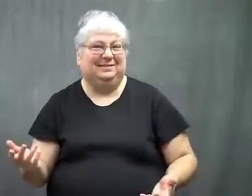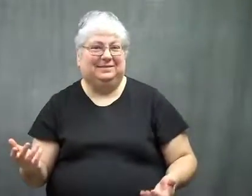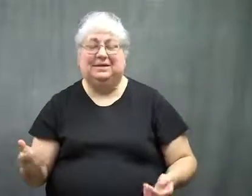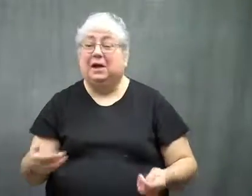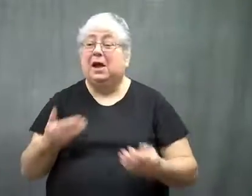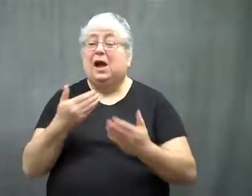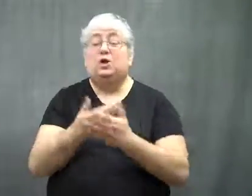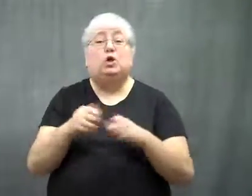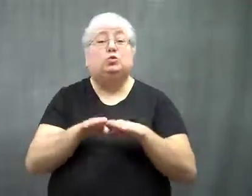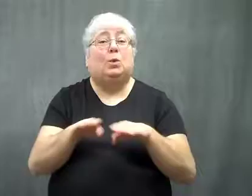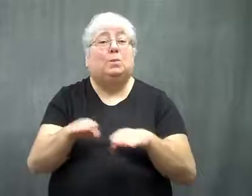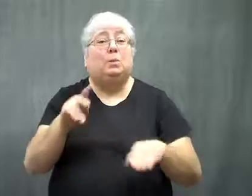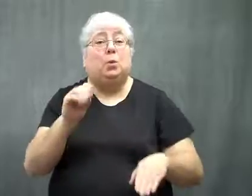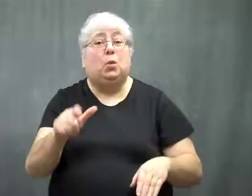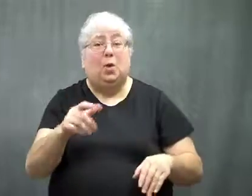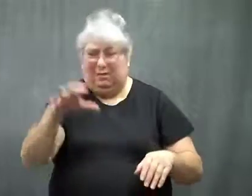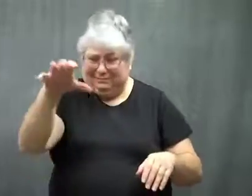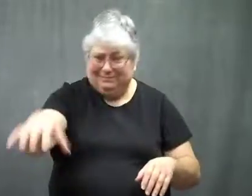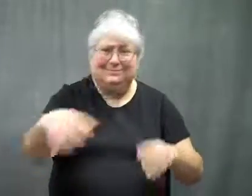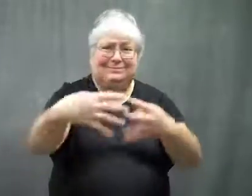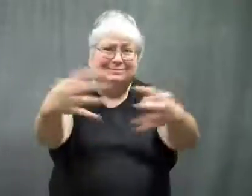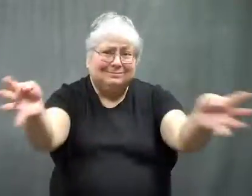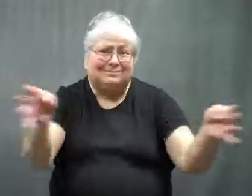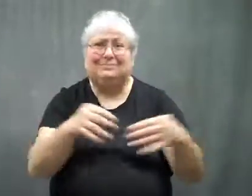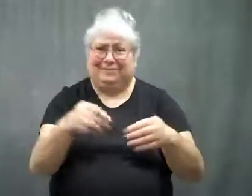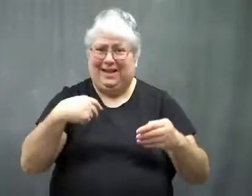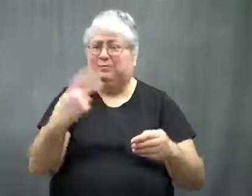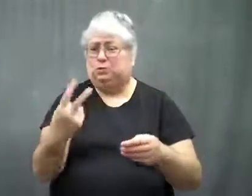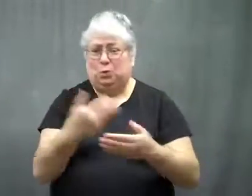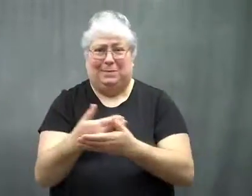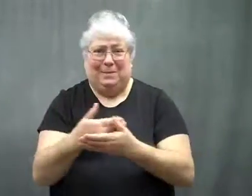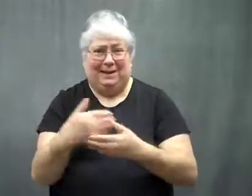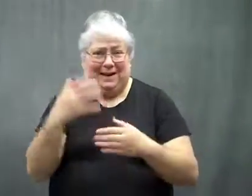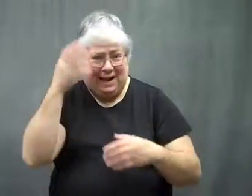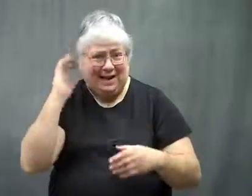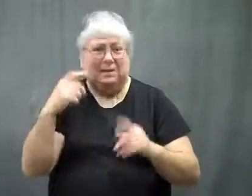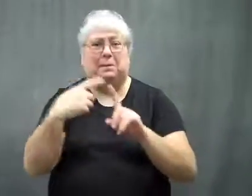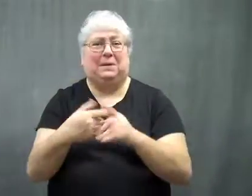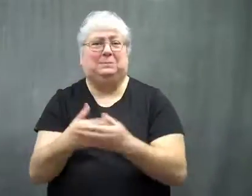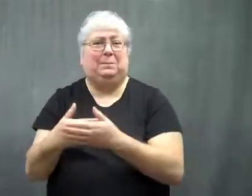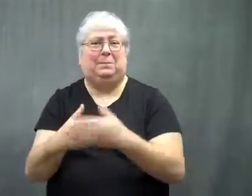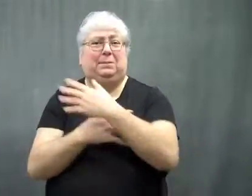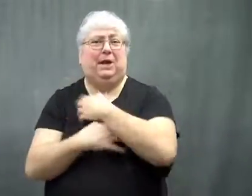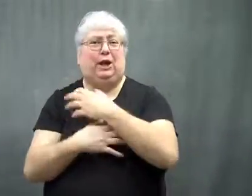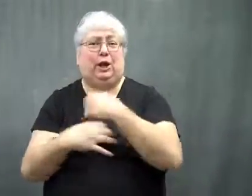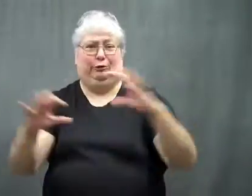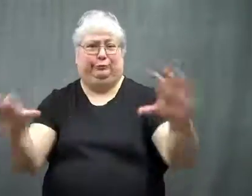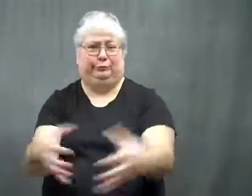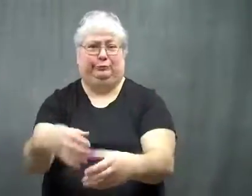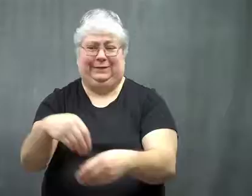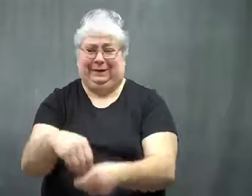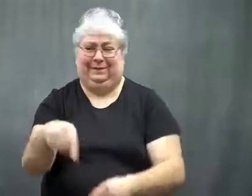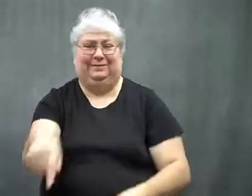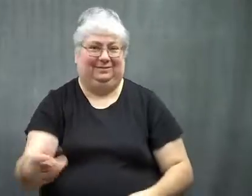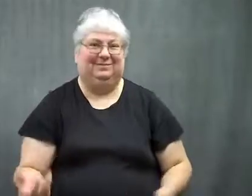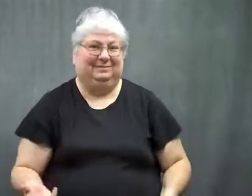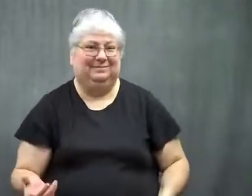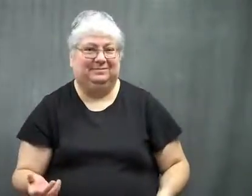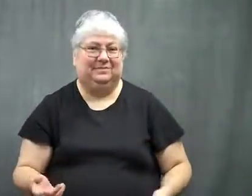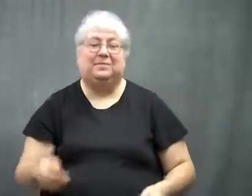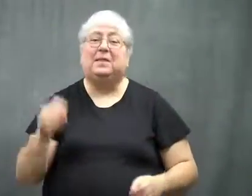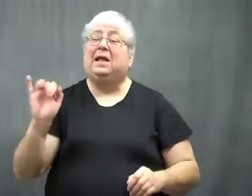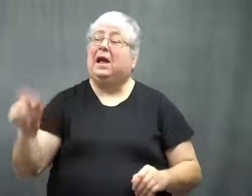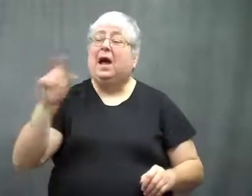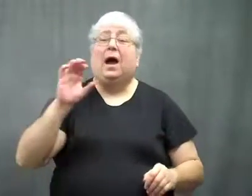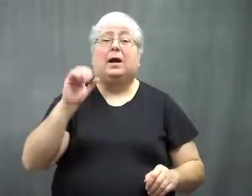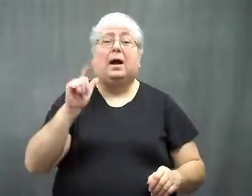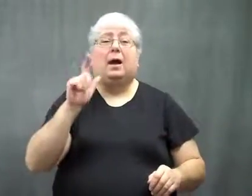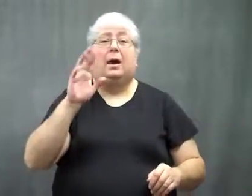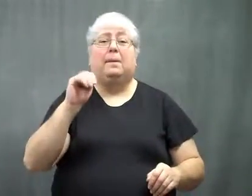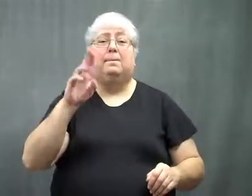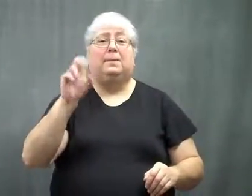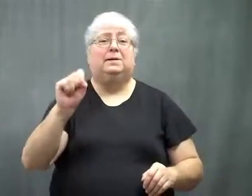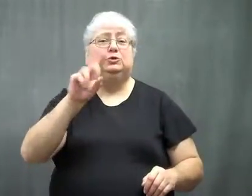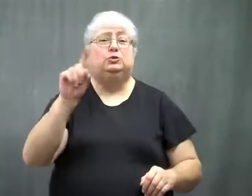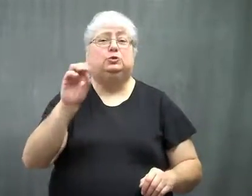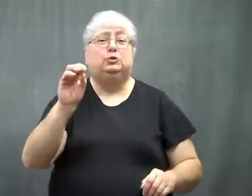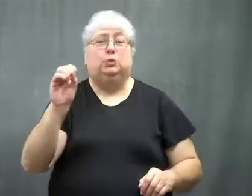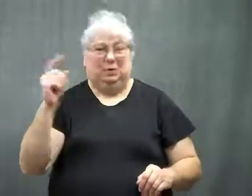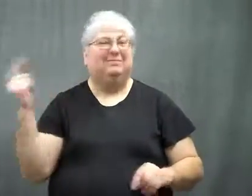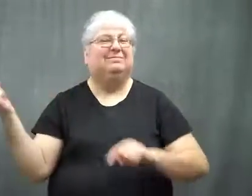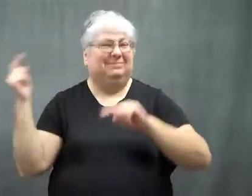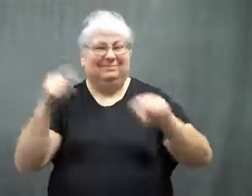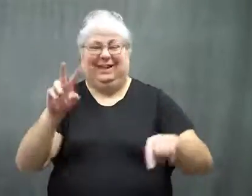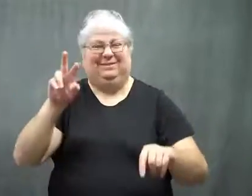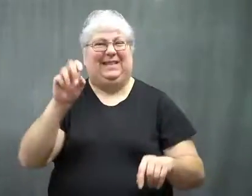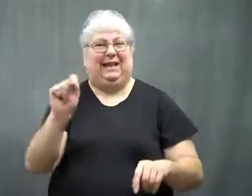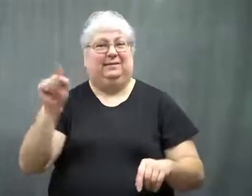A cage by the pool had two lion cubs and a bear cub in it.